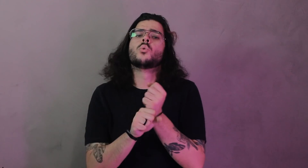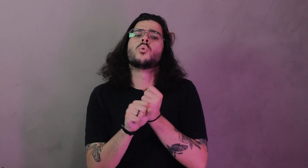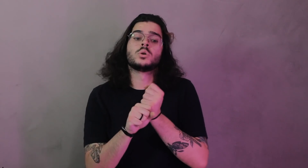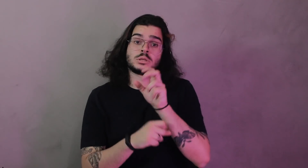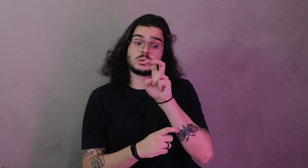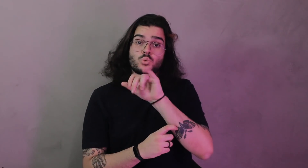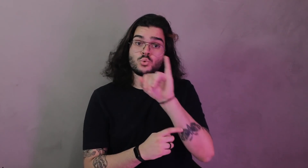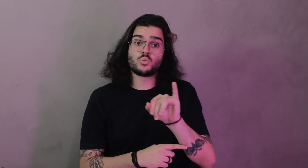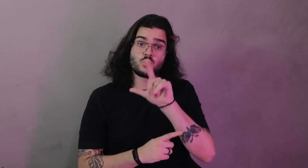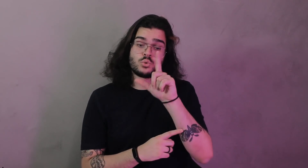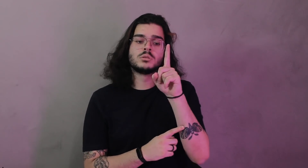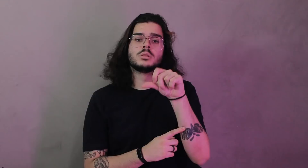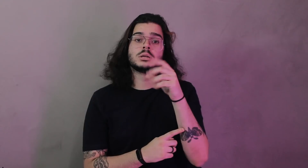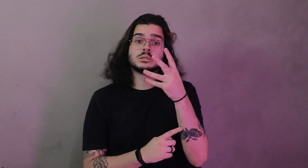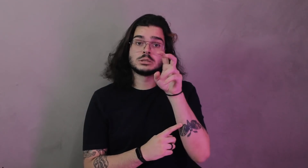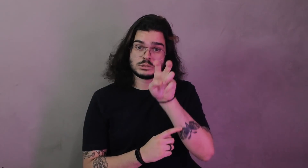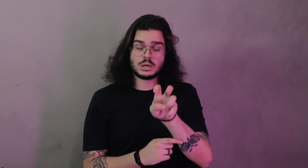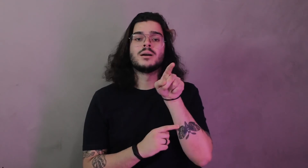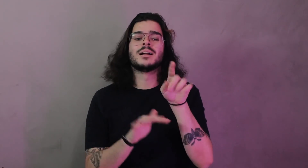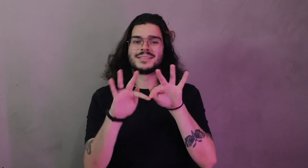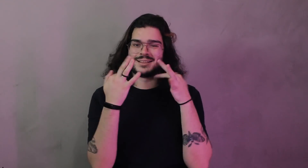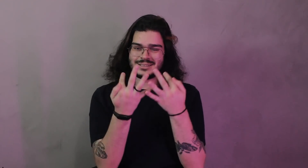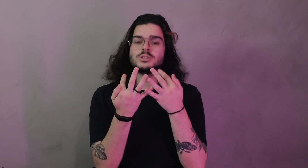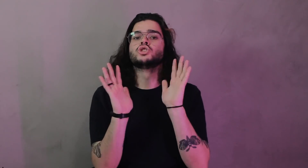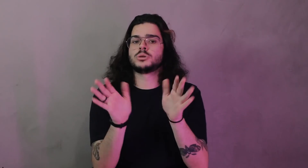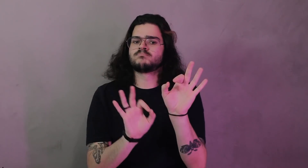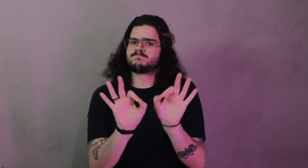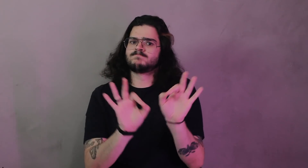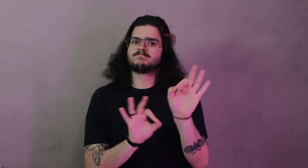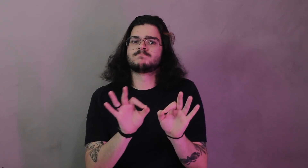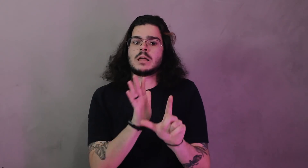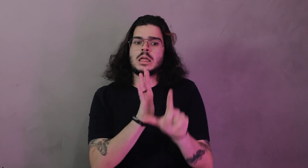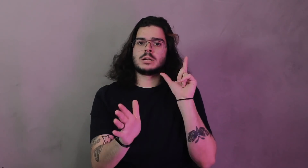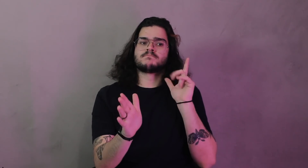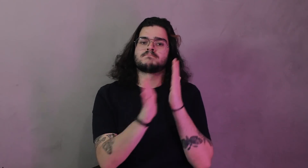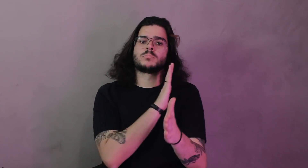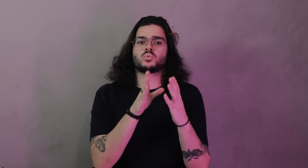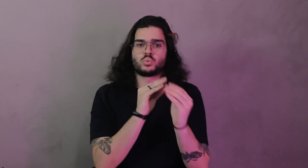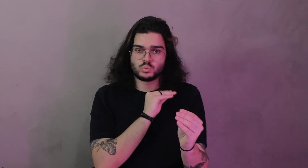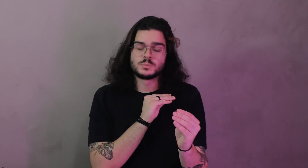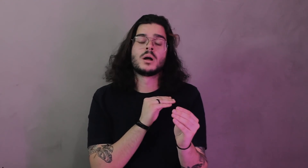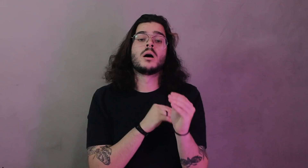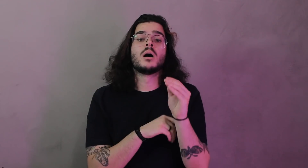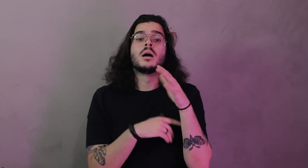On July 5, 1942, the family already planned to go into hiding